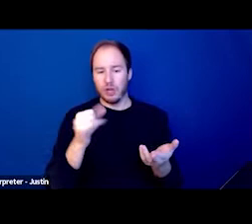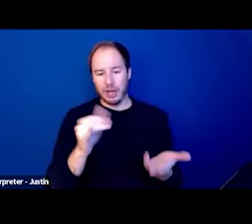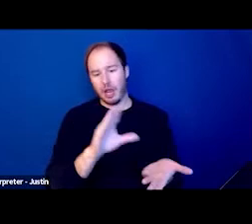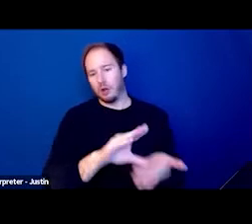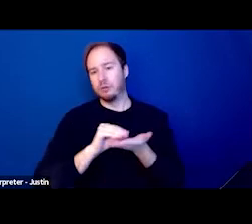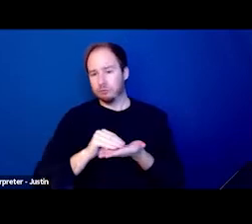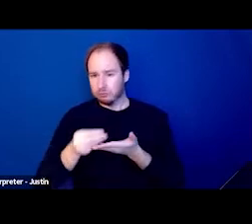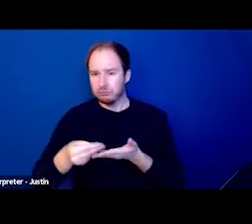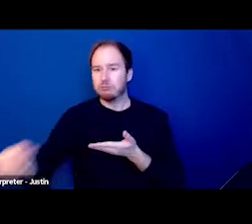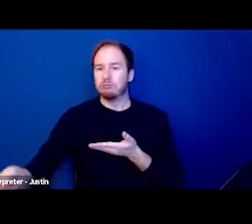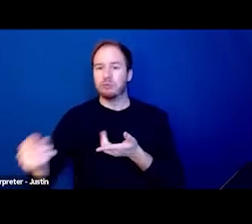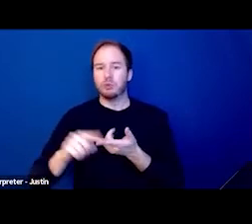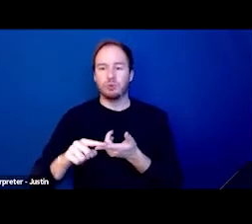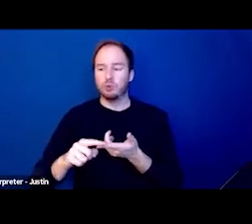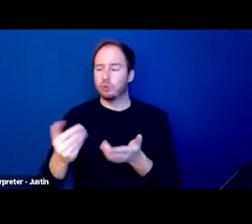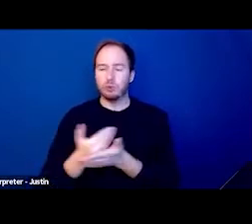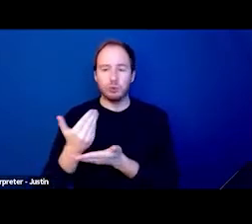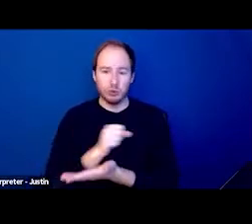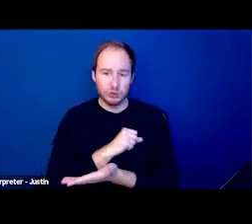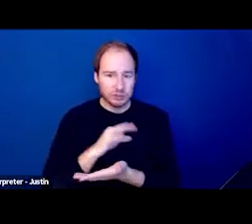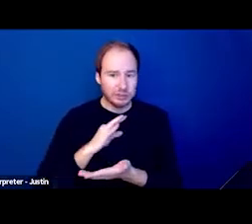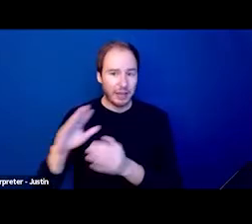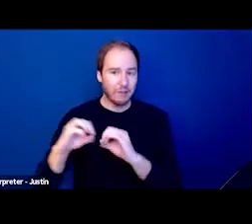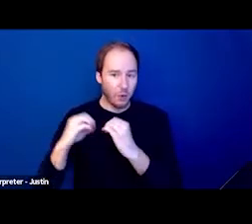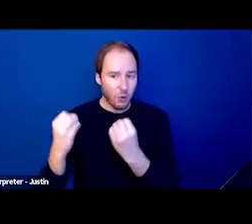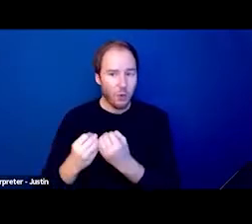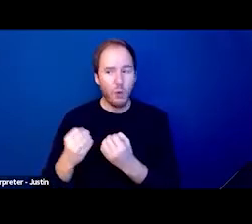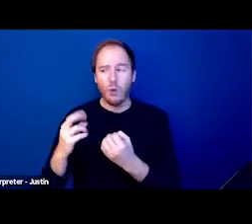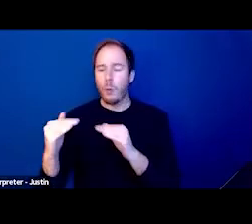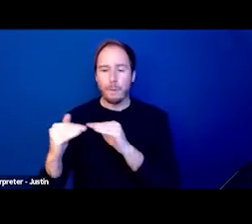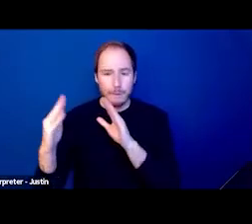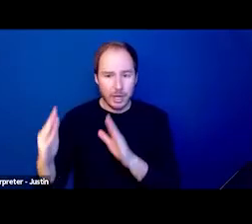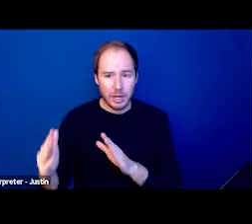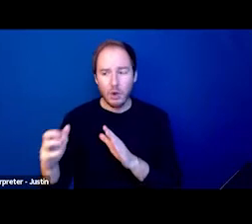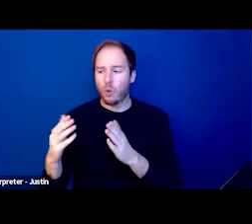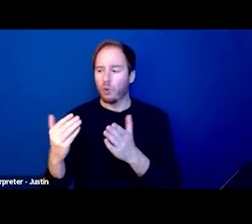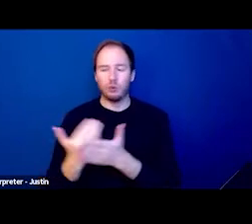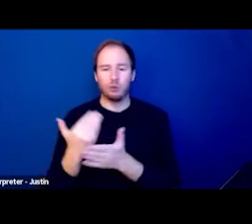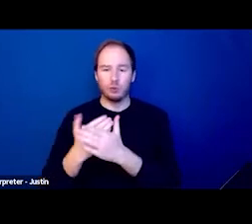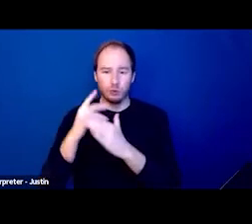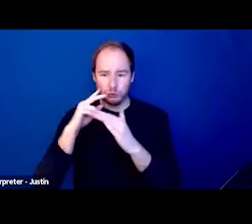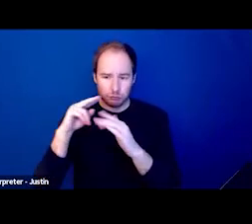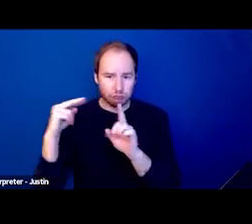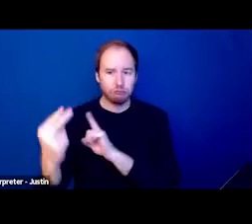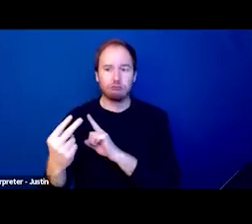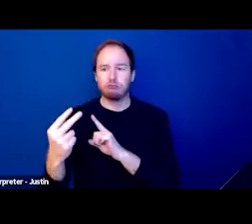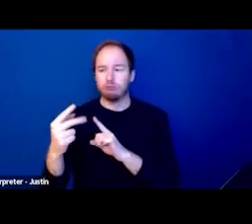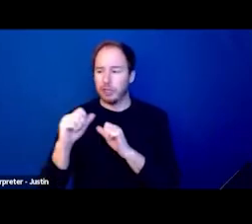with newer staff at your organization, or that really just provides some different insights and perspectives onto how you can really make that connection